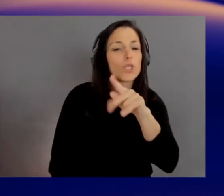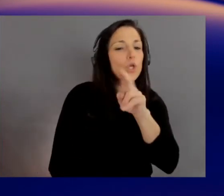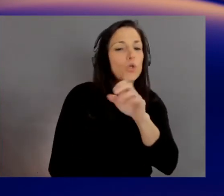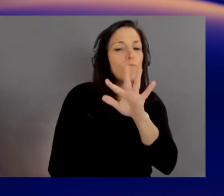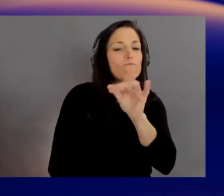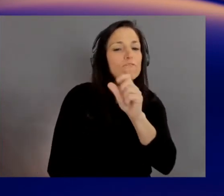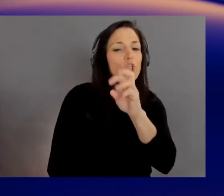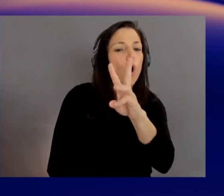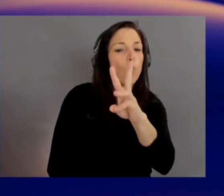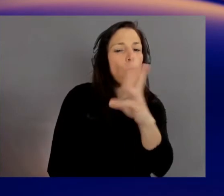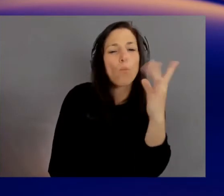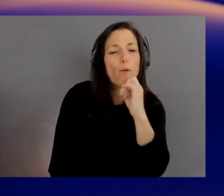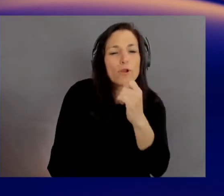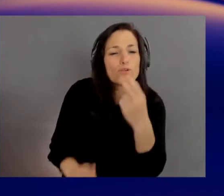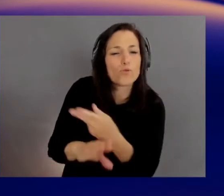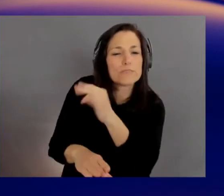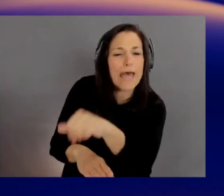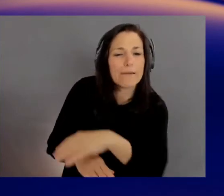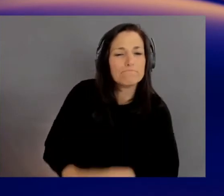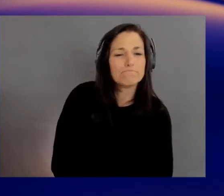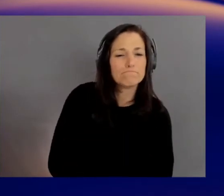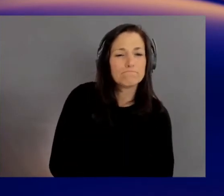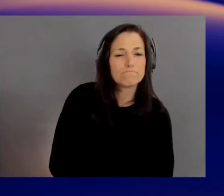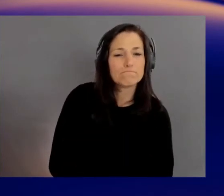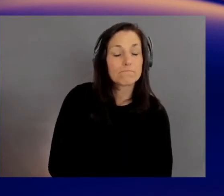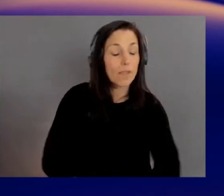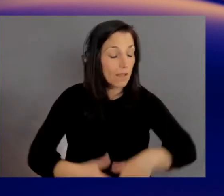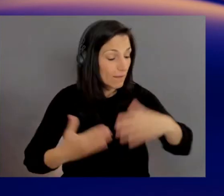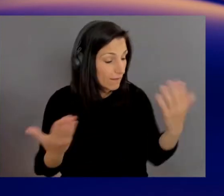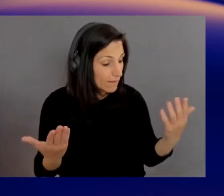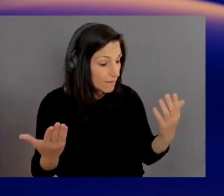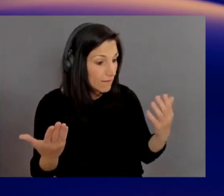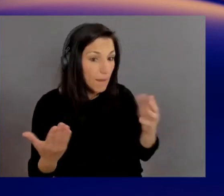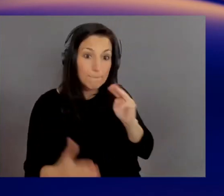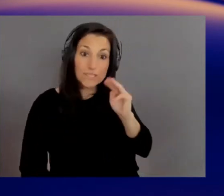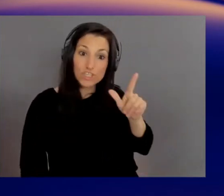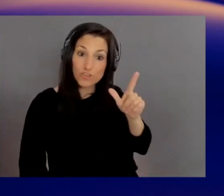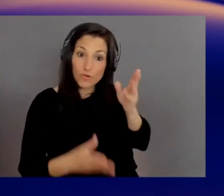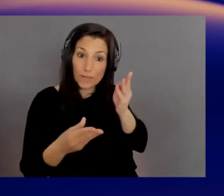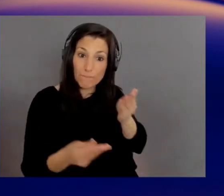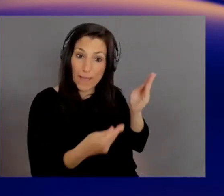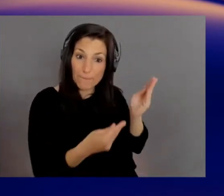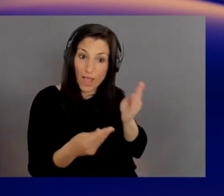Yeah. So machine learning pipelines are they need a lot of functionality.